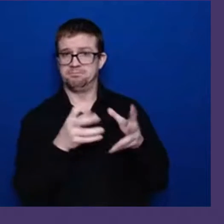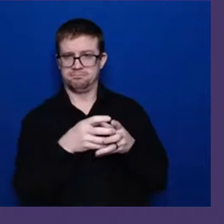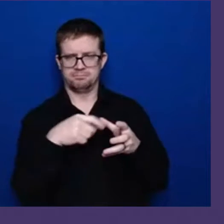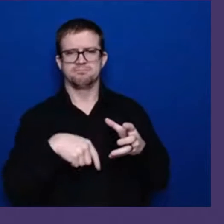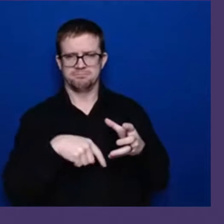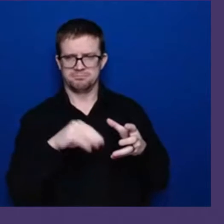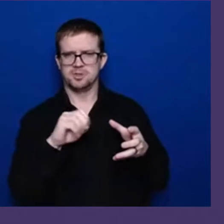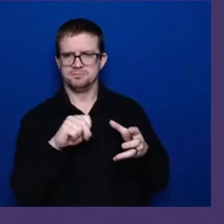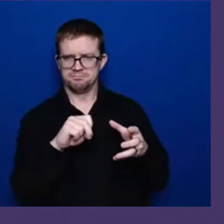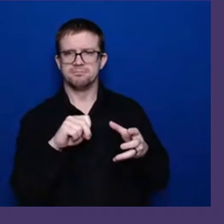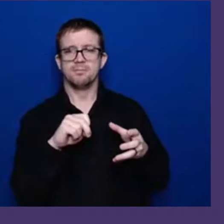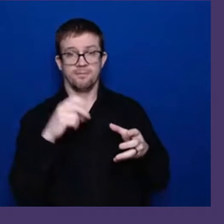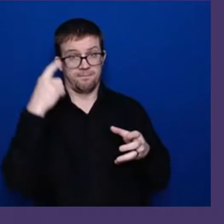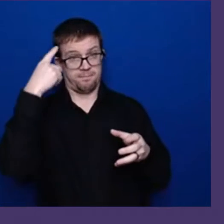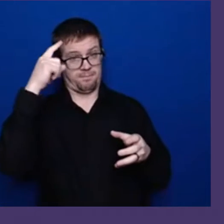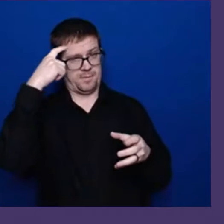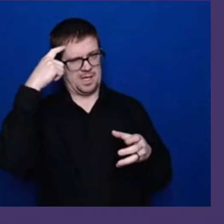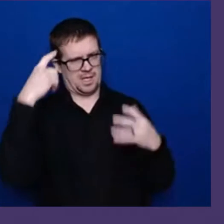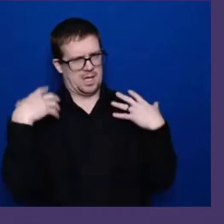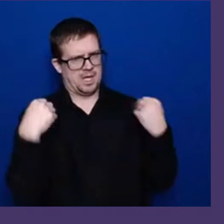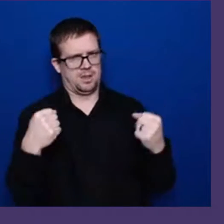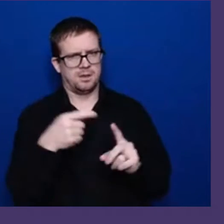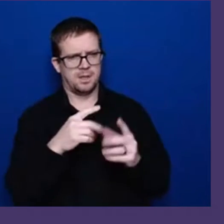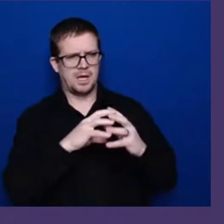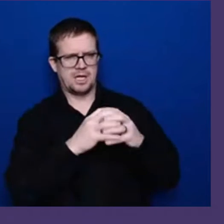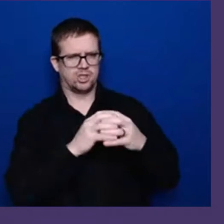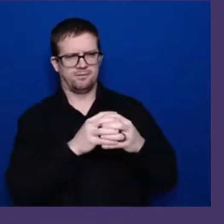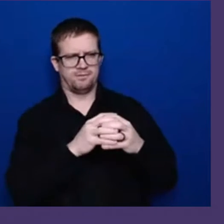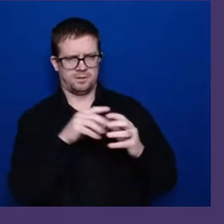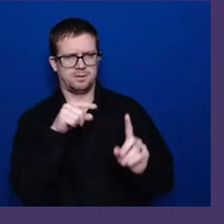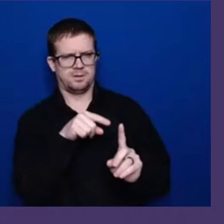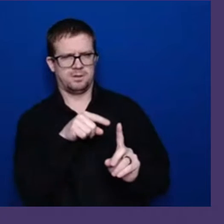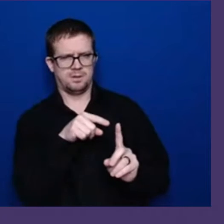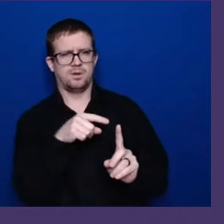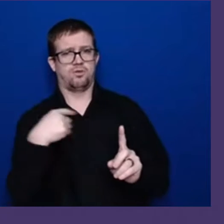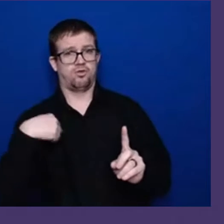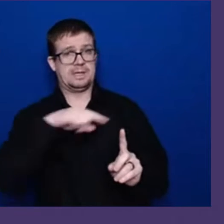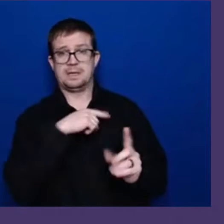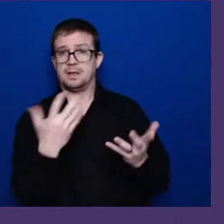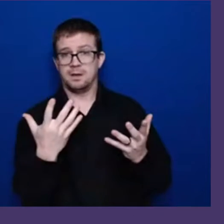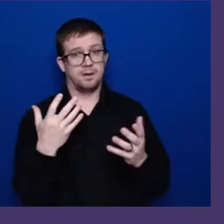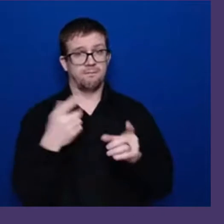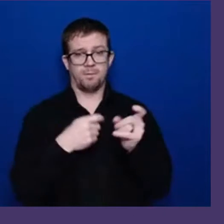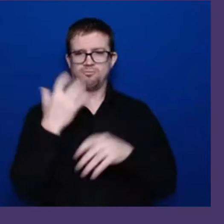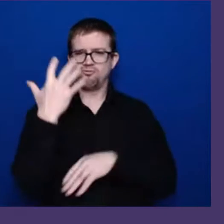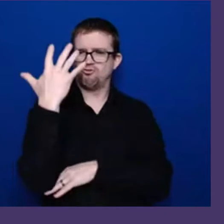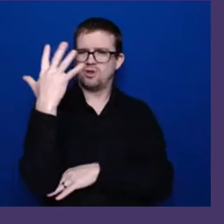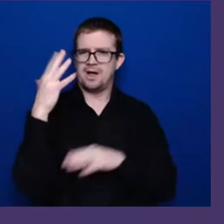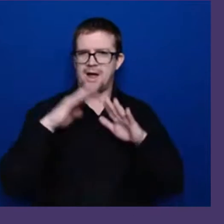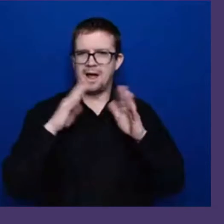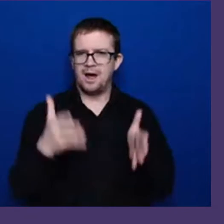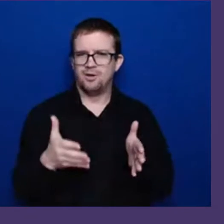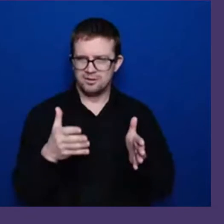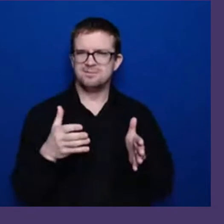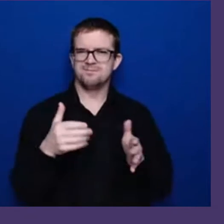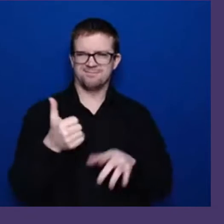I come to you, or we come to you, from the tree house on Microsoft's campus, which is a unique space to talk about